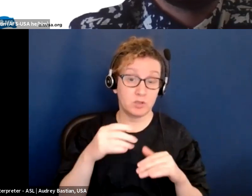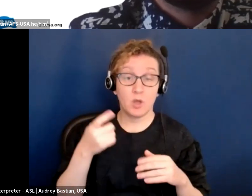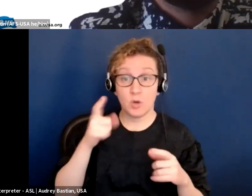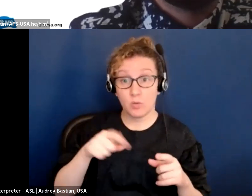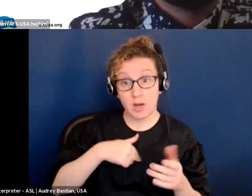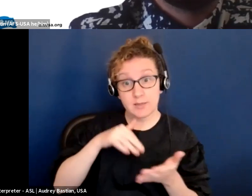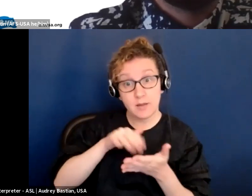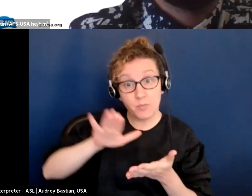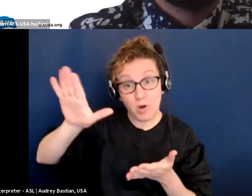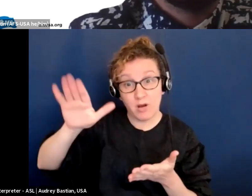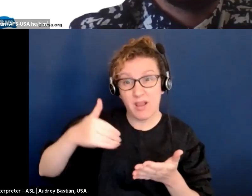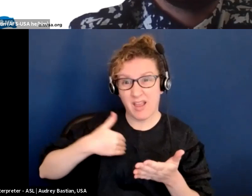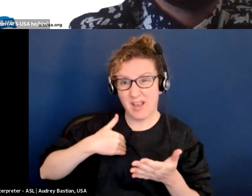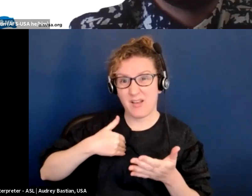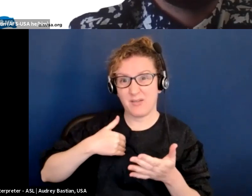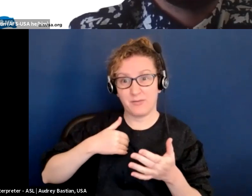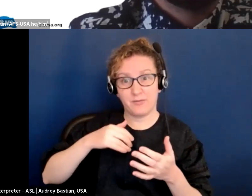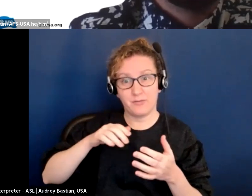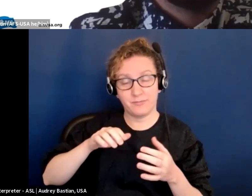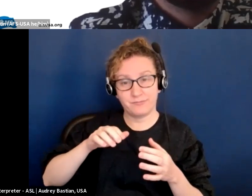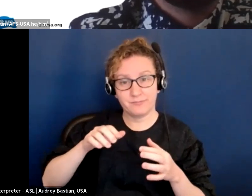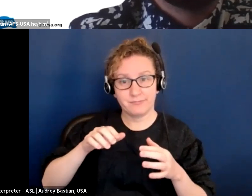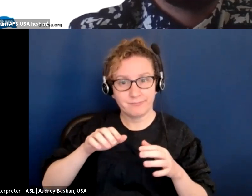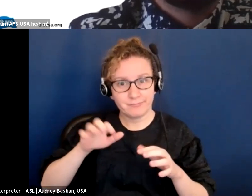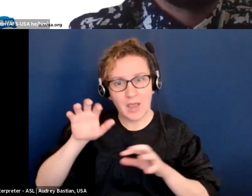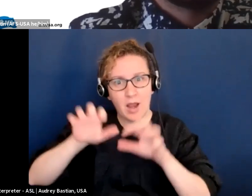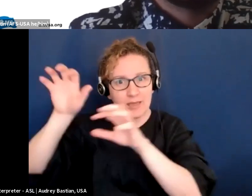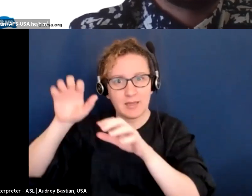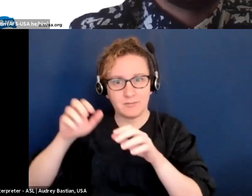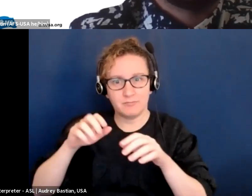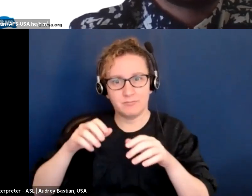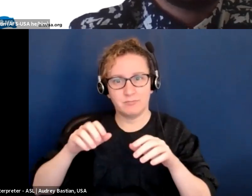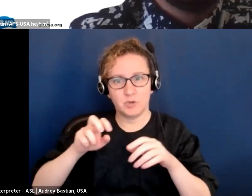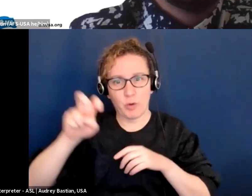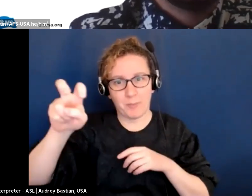that was hiking in the mountains. We were near the Alps in Germany and I wanted to get.